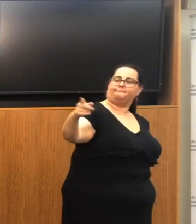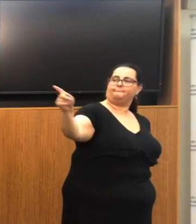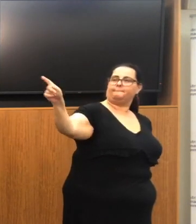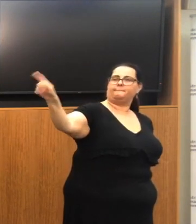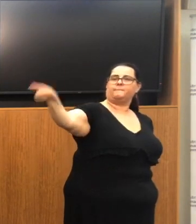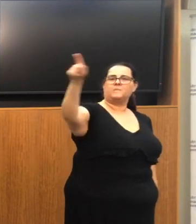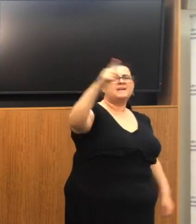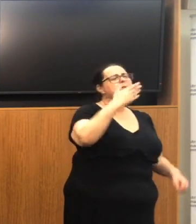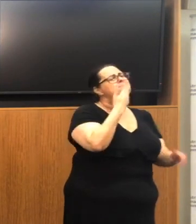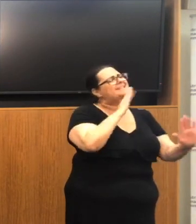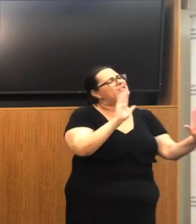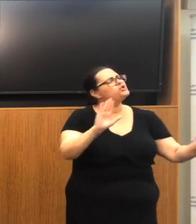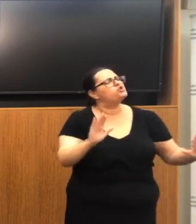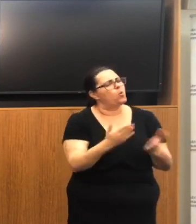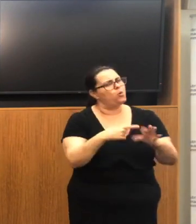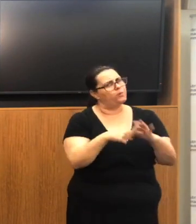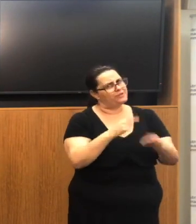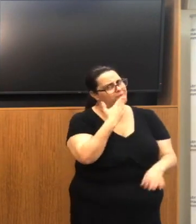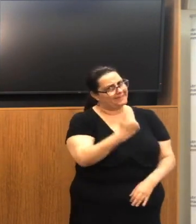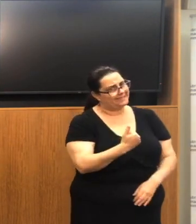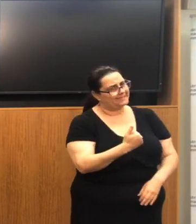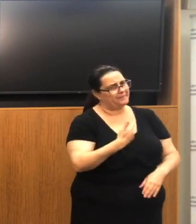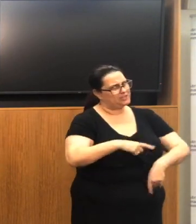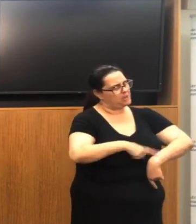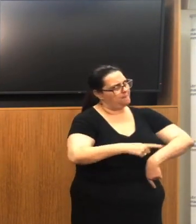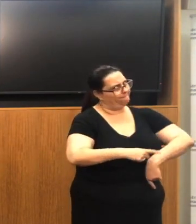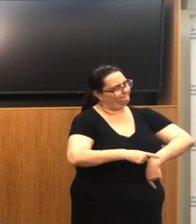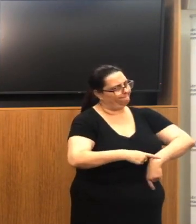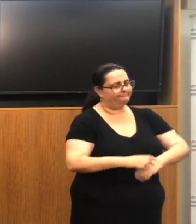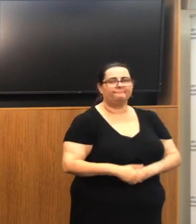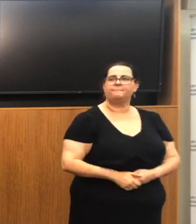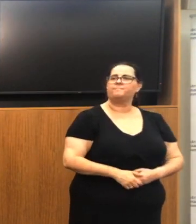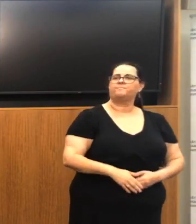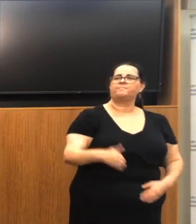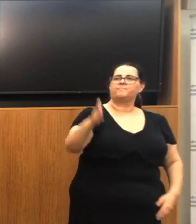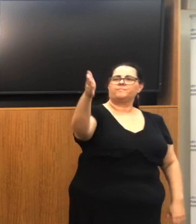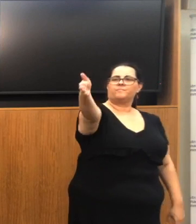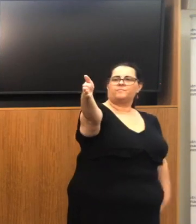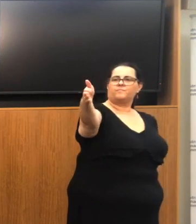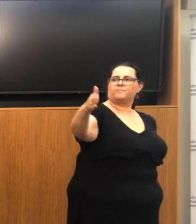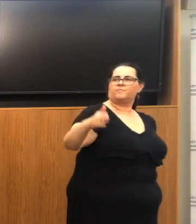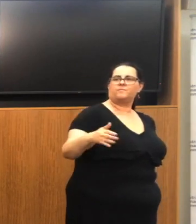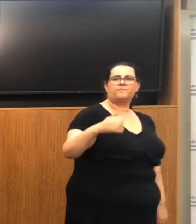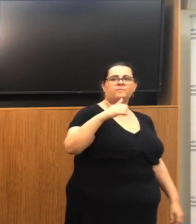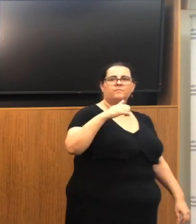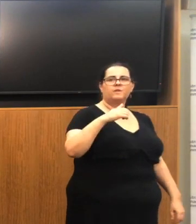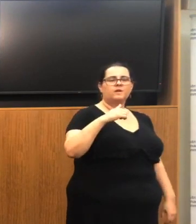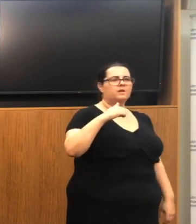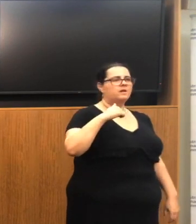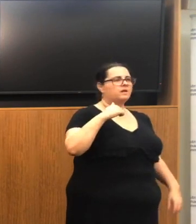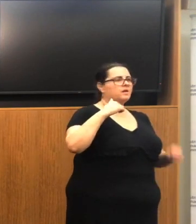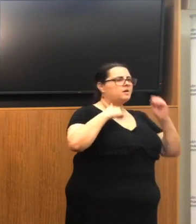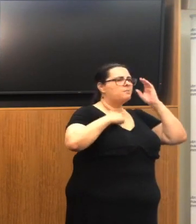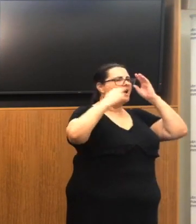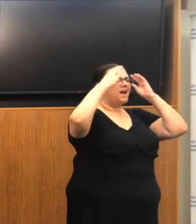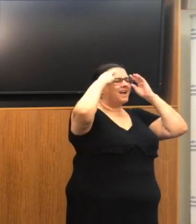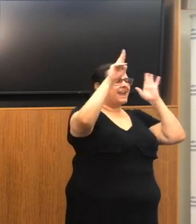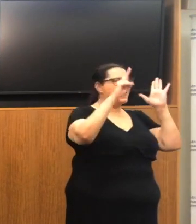And if you can keep the questions really, really brief because I'm pushing the time. [Bebe] My name is Bebe (foreign language) and I'm